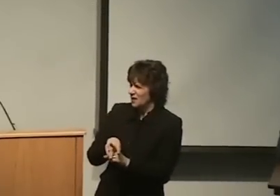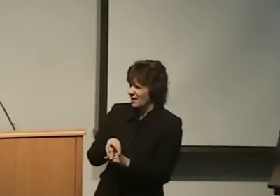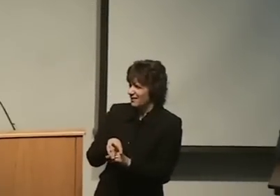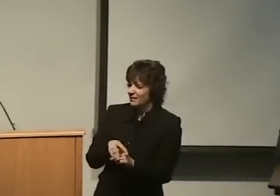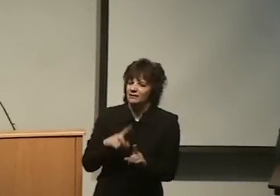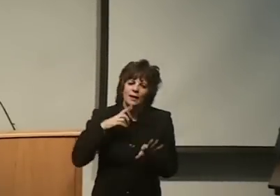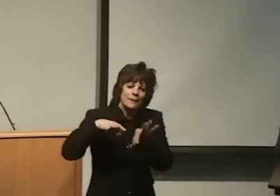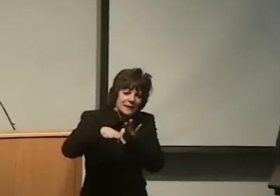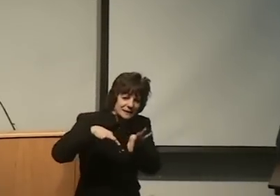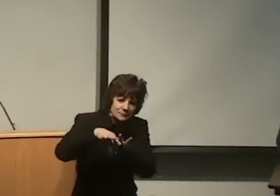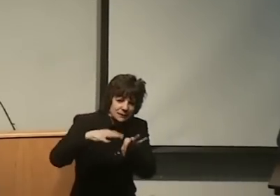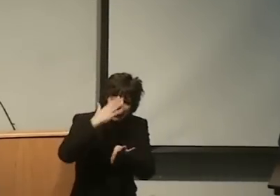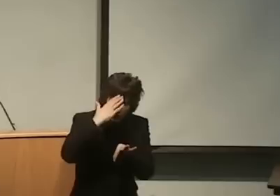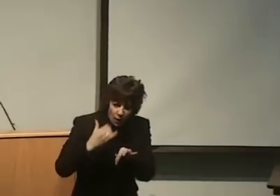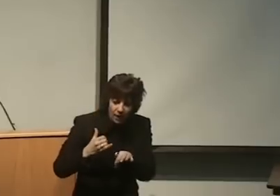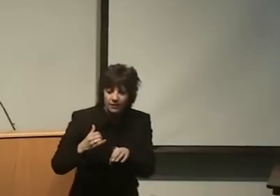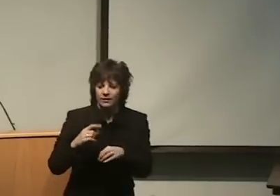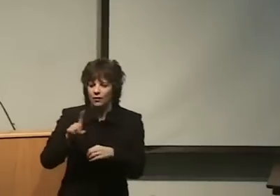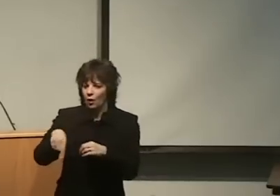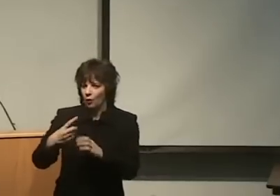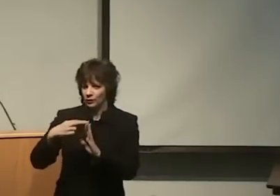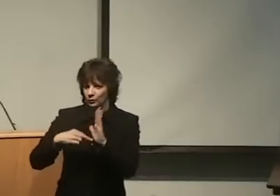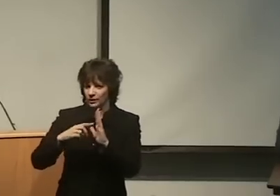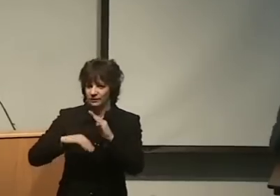and here's why we're only going to read 18 pages, because if you read 30 pages you'd kill yourself.